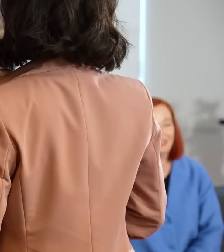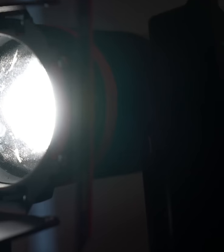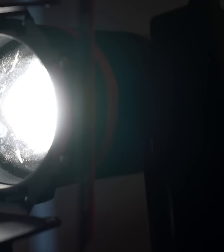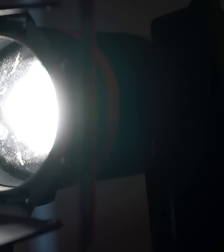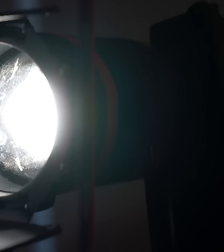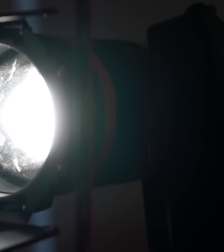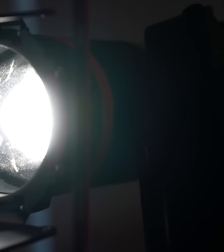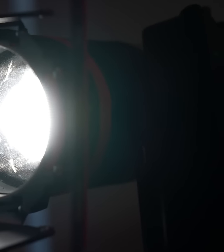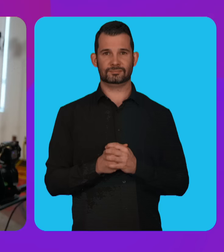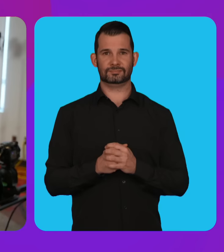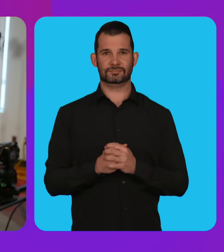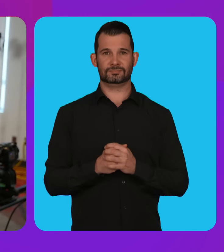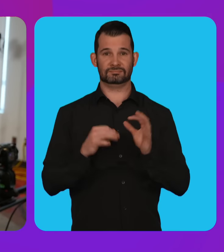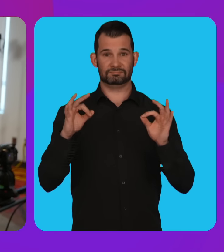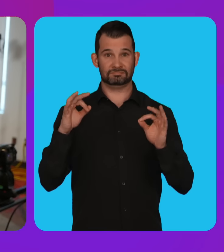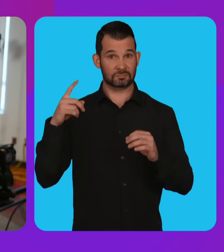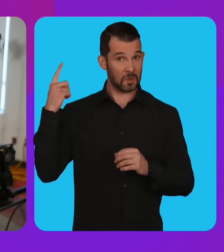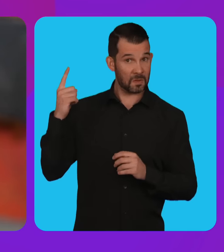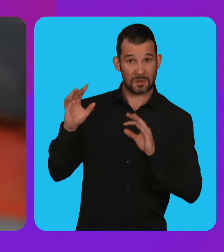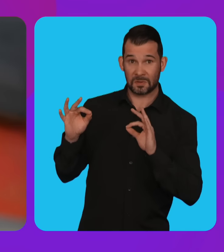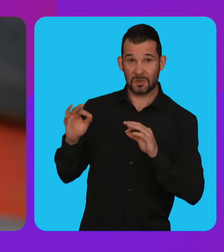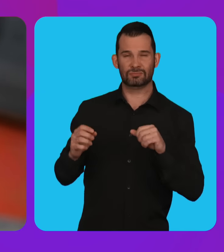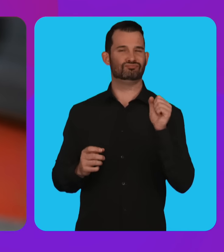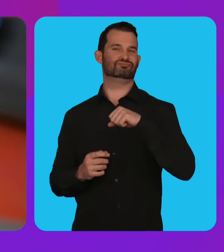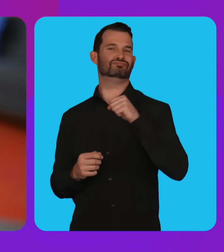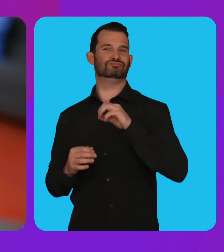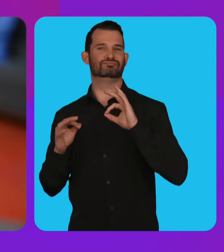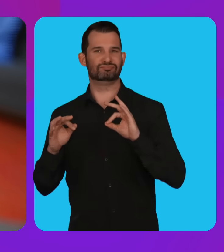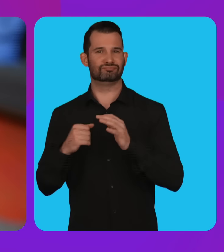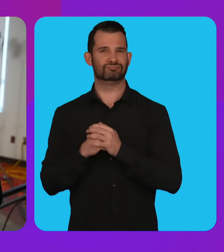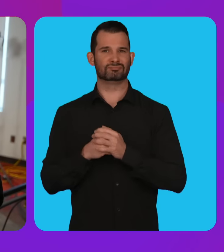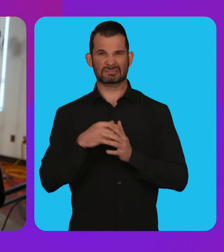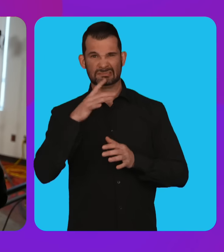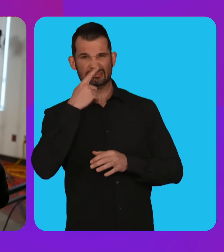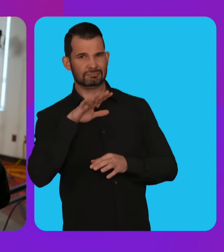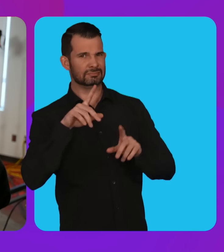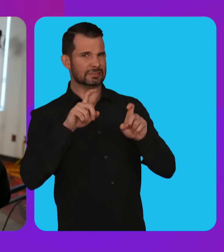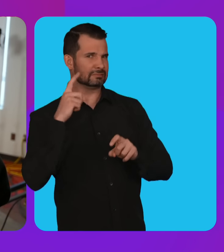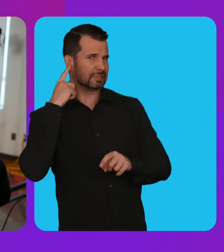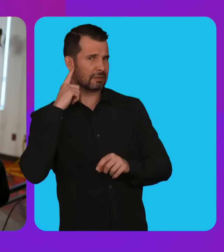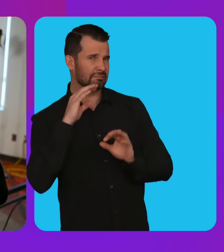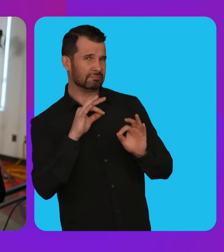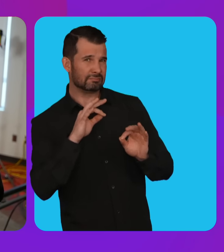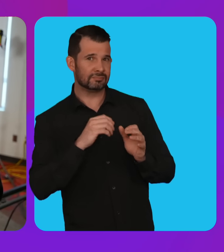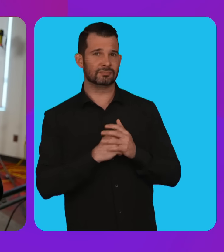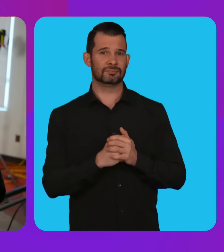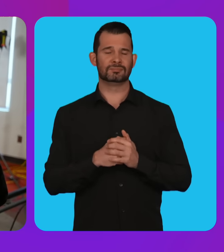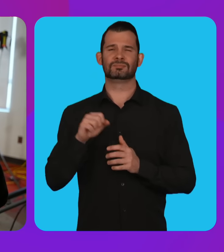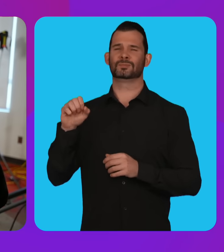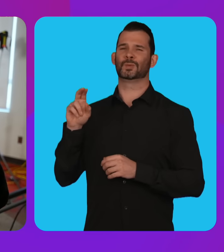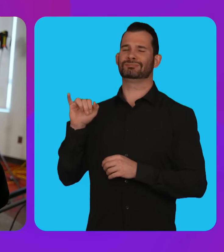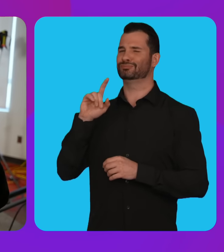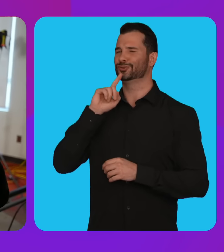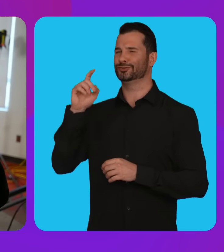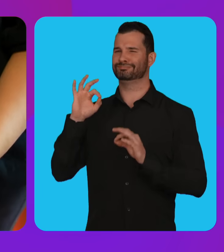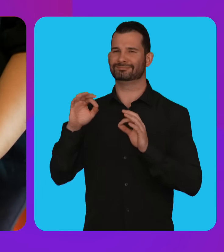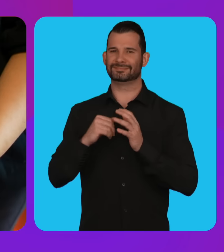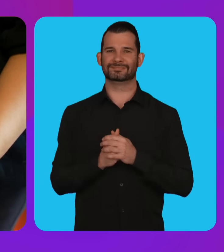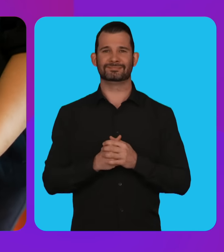Are we rolling? Yes. [French], could you do a sound test? Oui, sure. Hello, everyone.